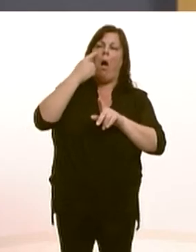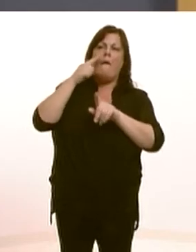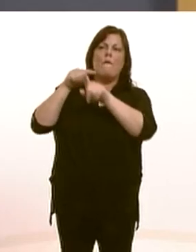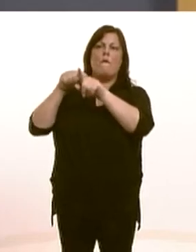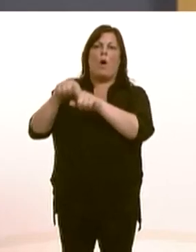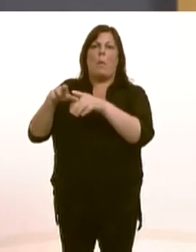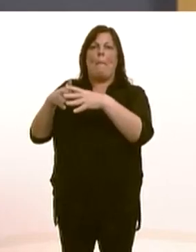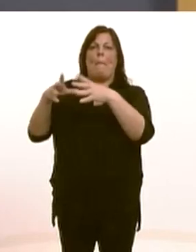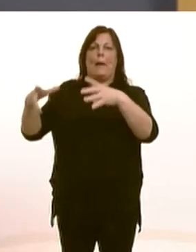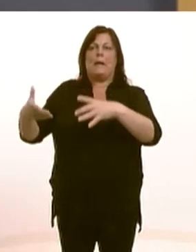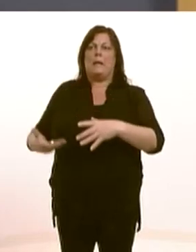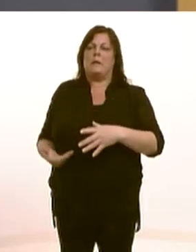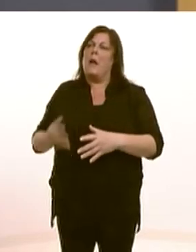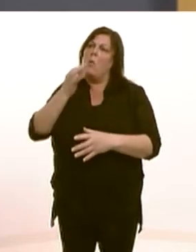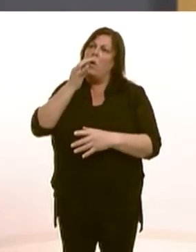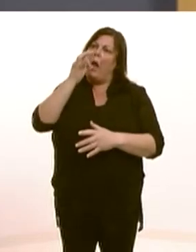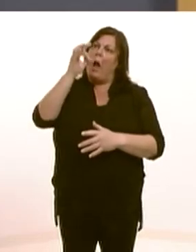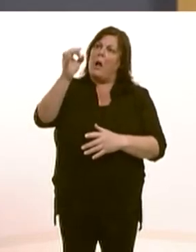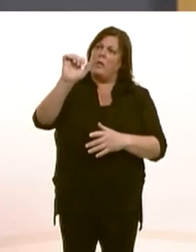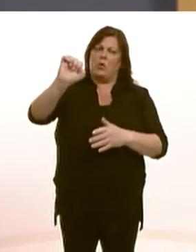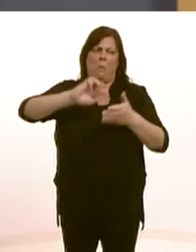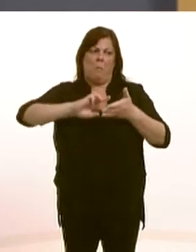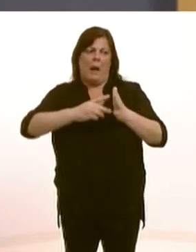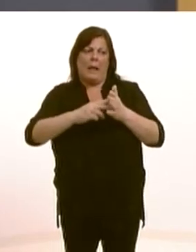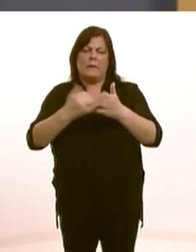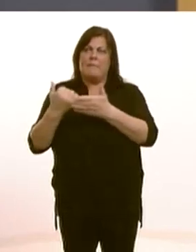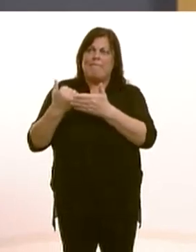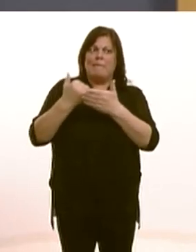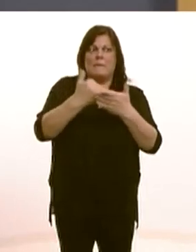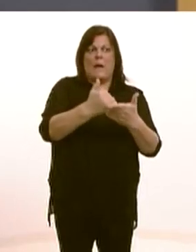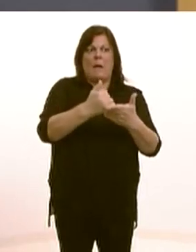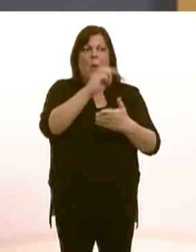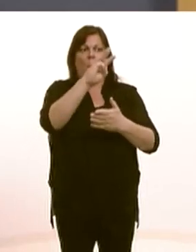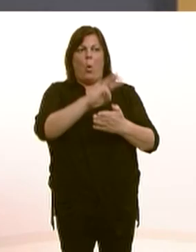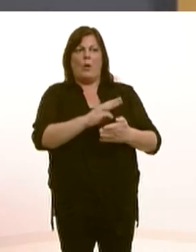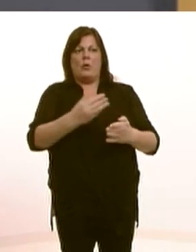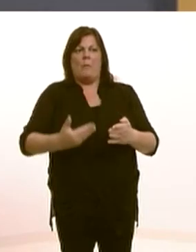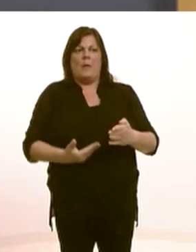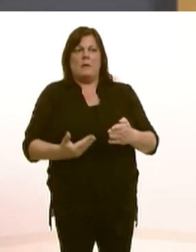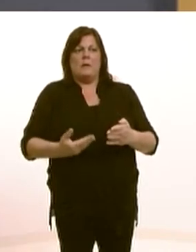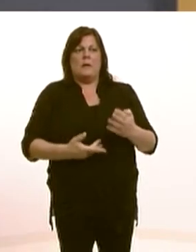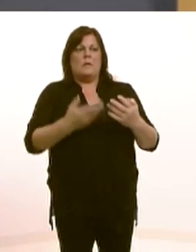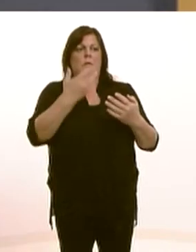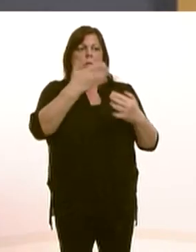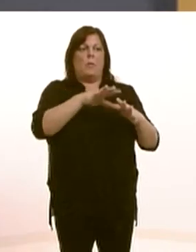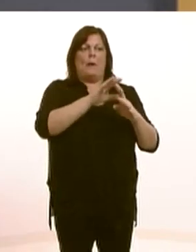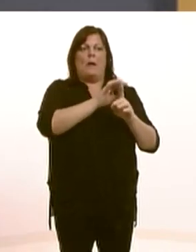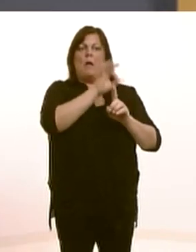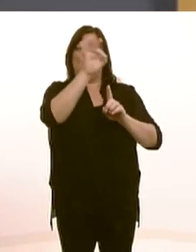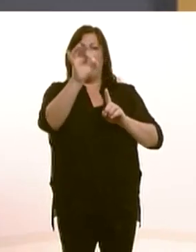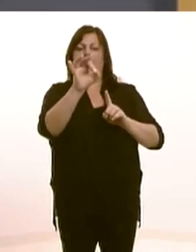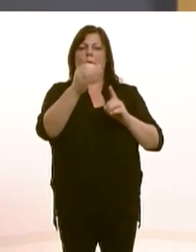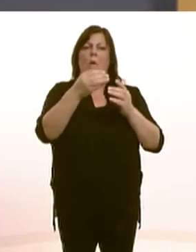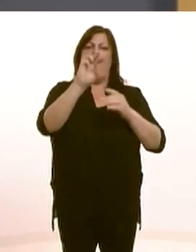What measures are you going to put into place to give preference to Welsh businesses when awarding public procurement contracts, and what changes are you going to make to public